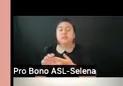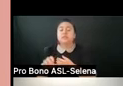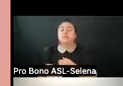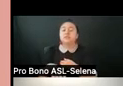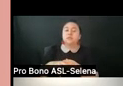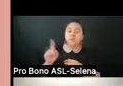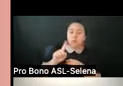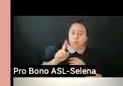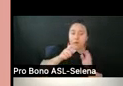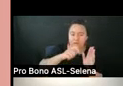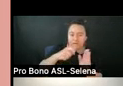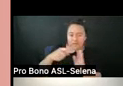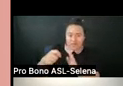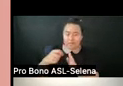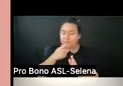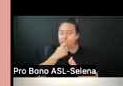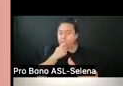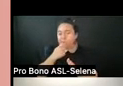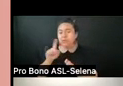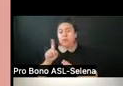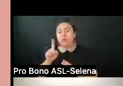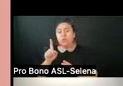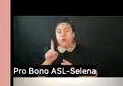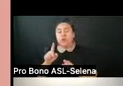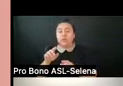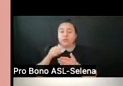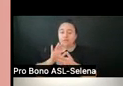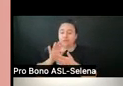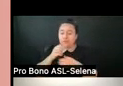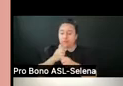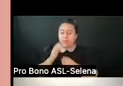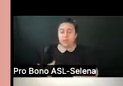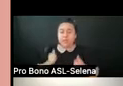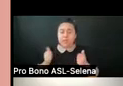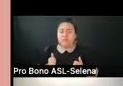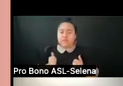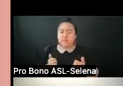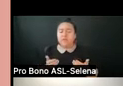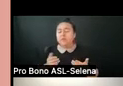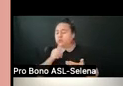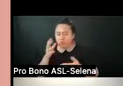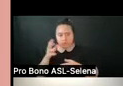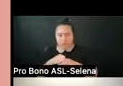This should not include where the filmmakers are living if that is different from where the film is